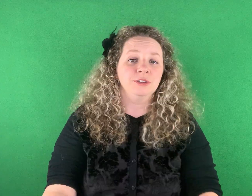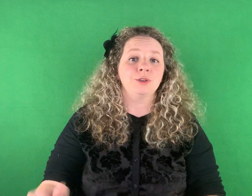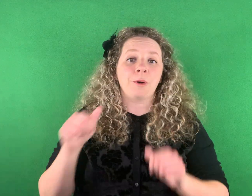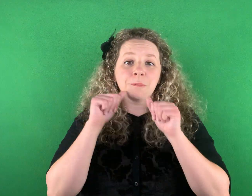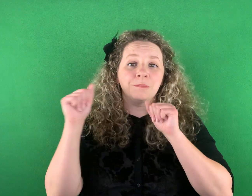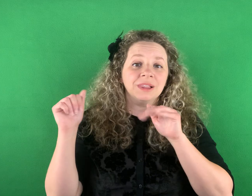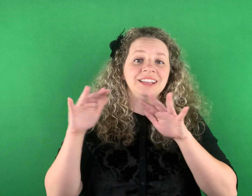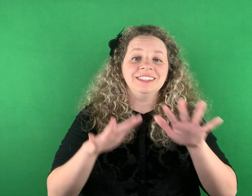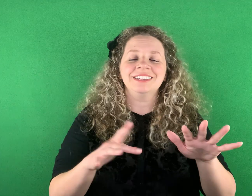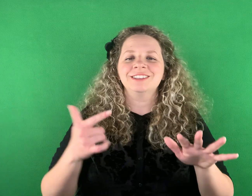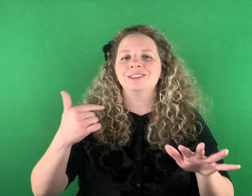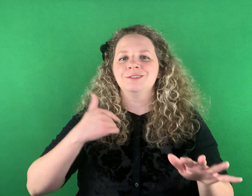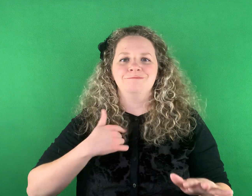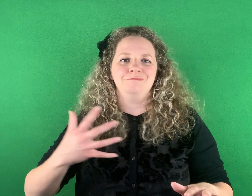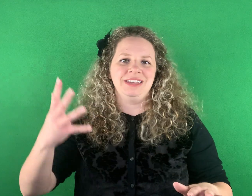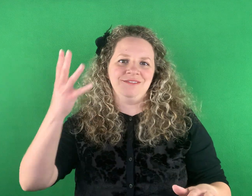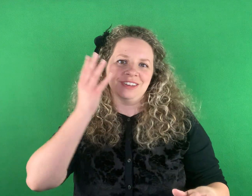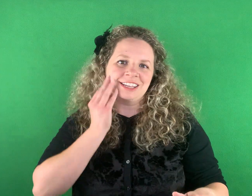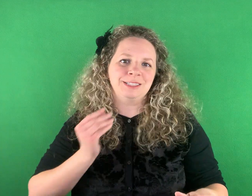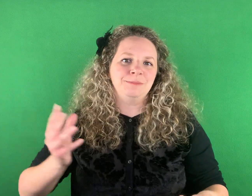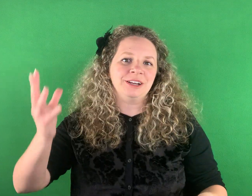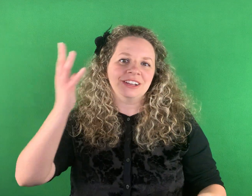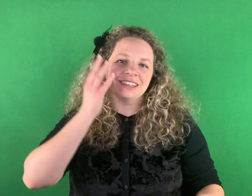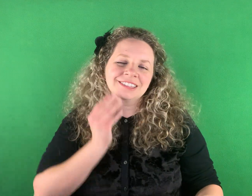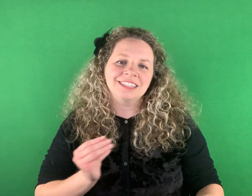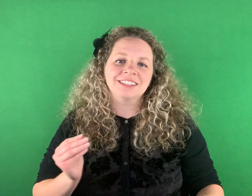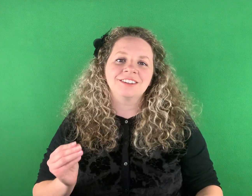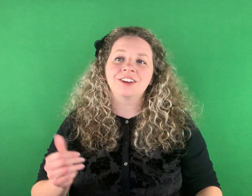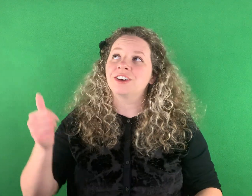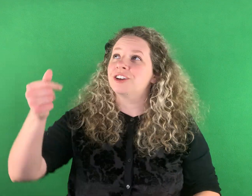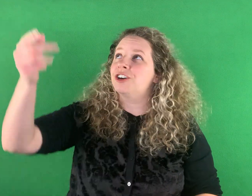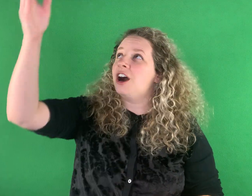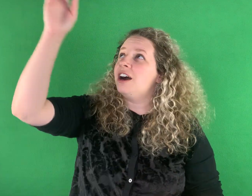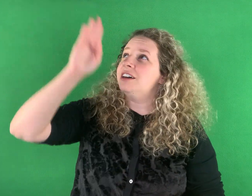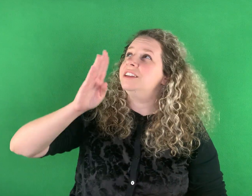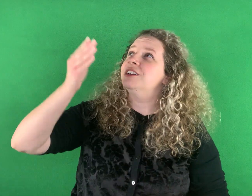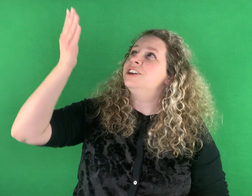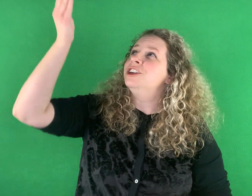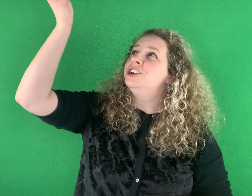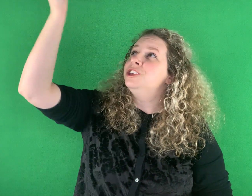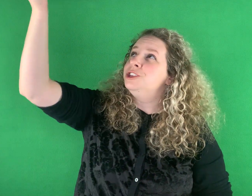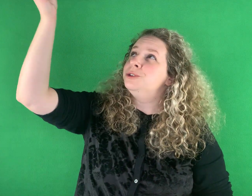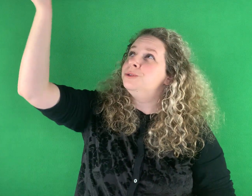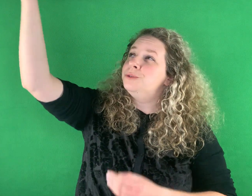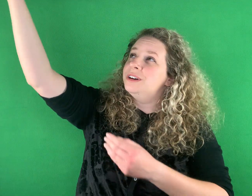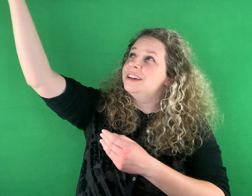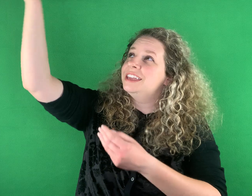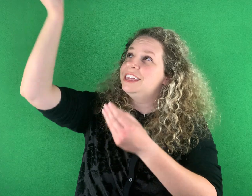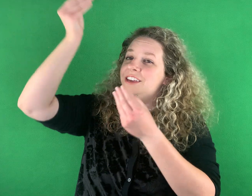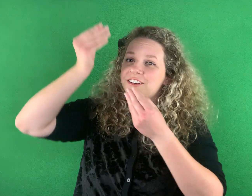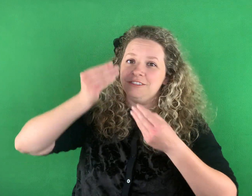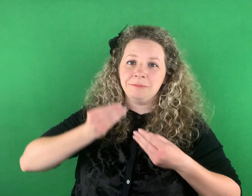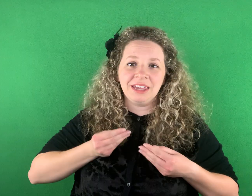So: BLESSING ME EXPERIENCE GOD YOU GIVE ME